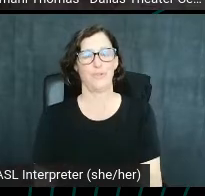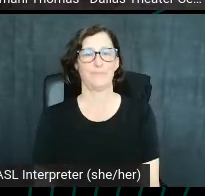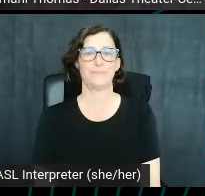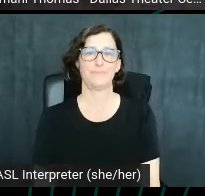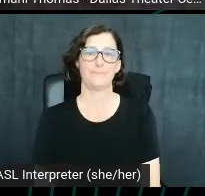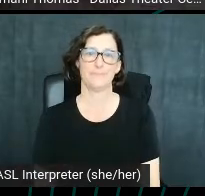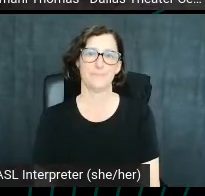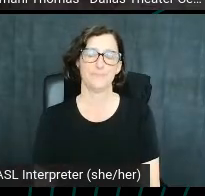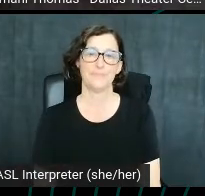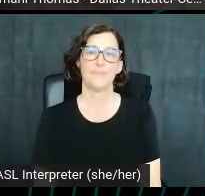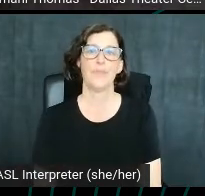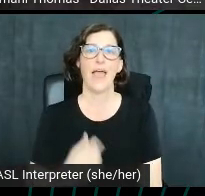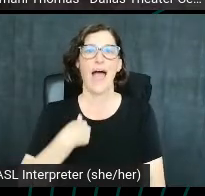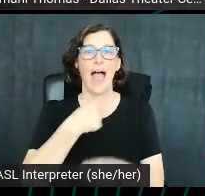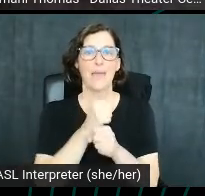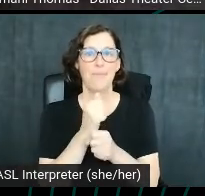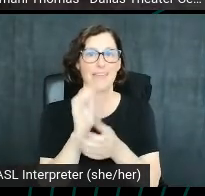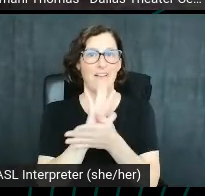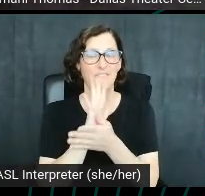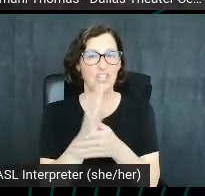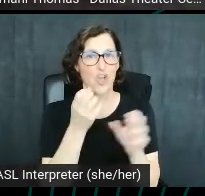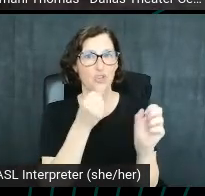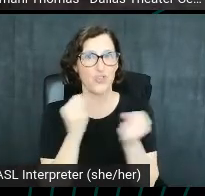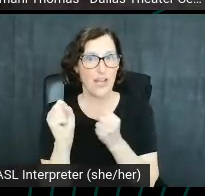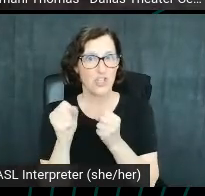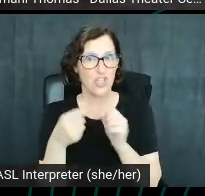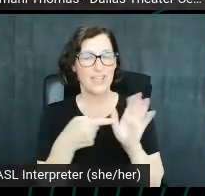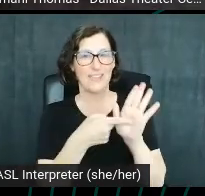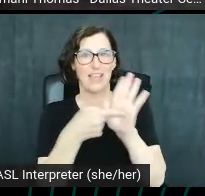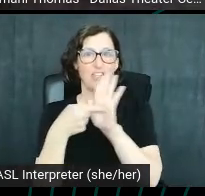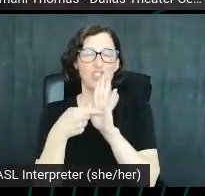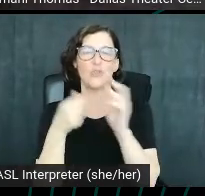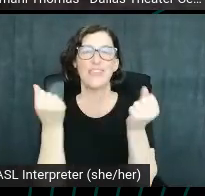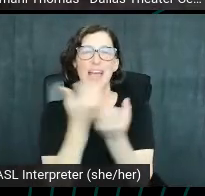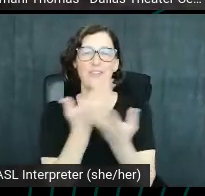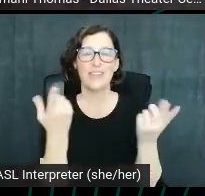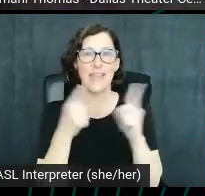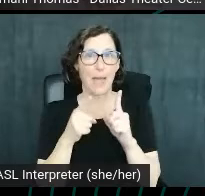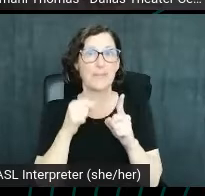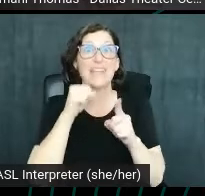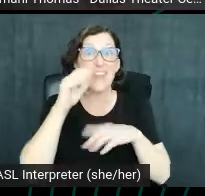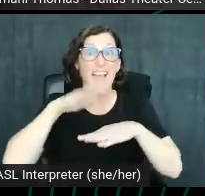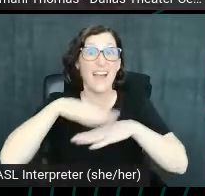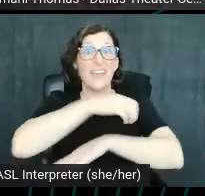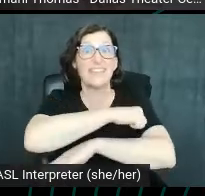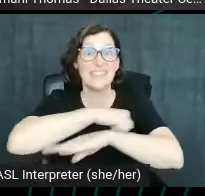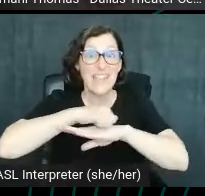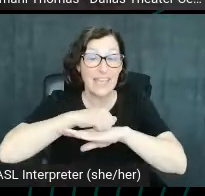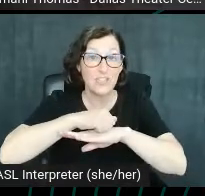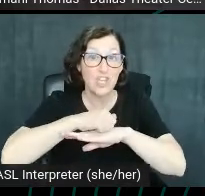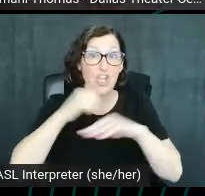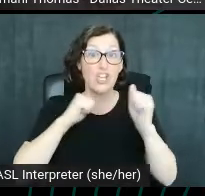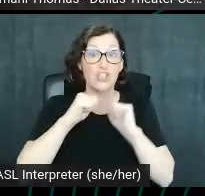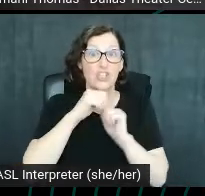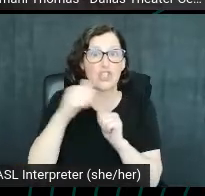I created a video strategy that largely showcased everything happening off of the stage. There's a show happening behind the show after all.